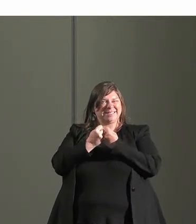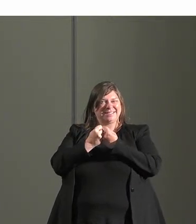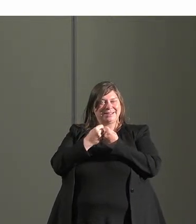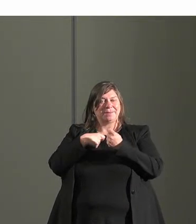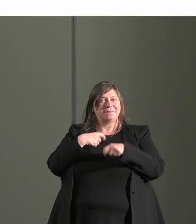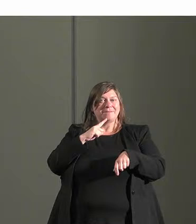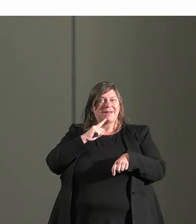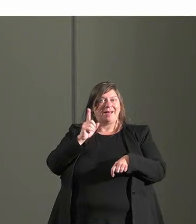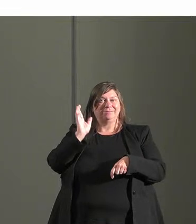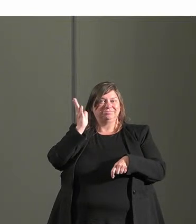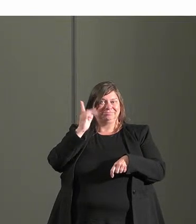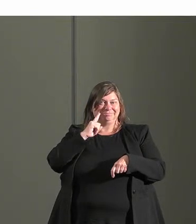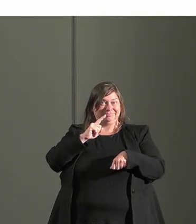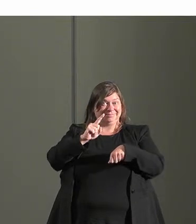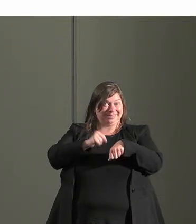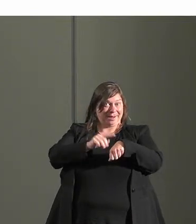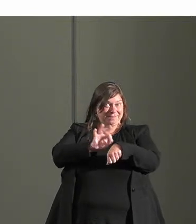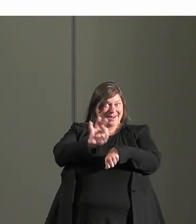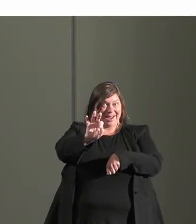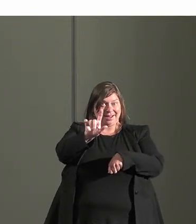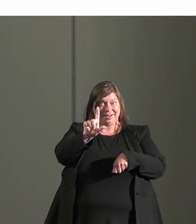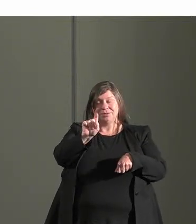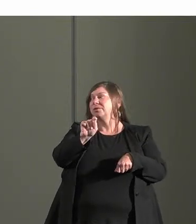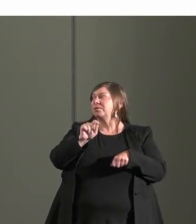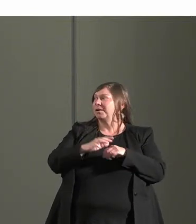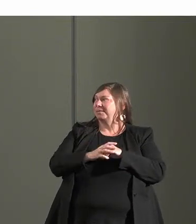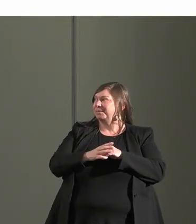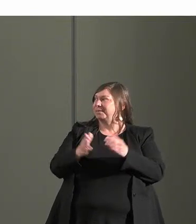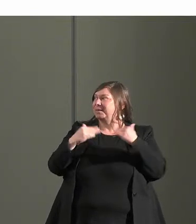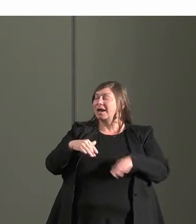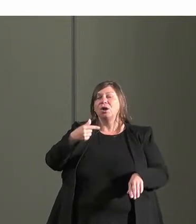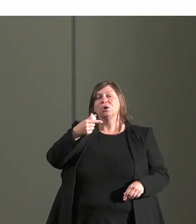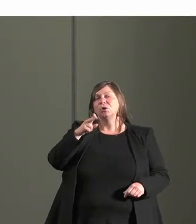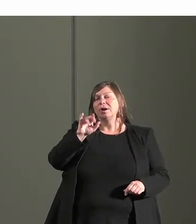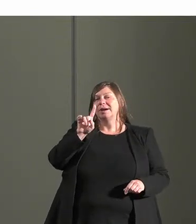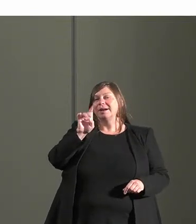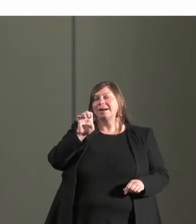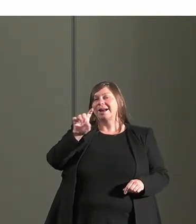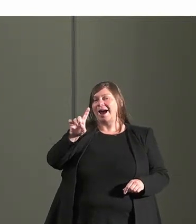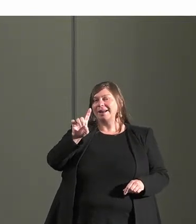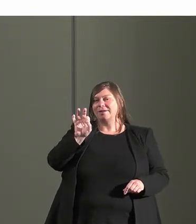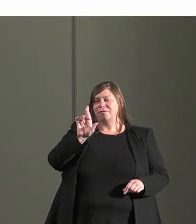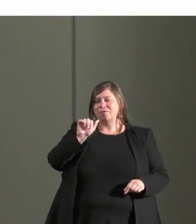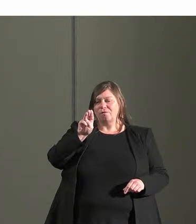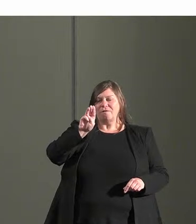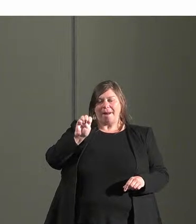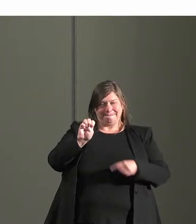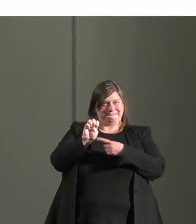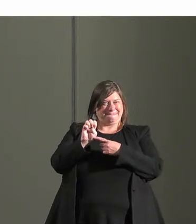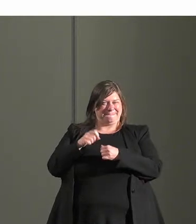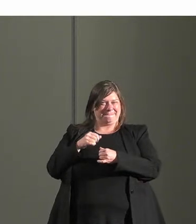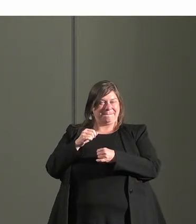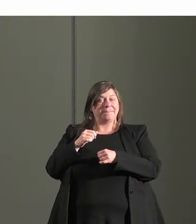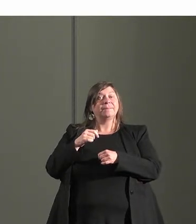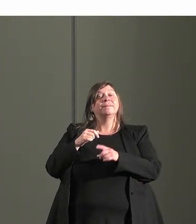has a talk after this at 9:20 a.m. They will talk about guided frame. This is the last one in the section but not the